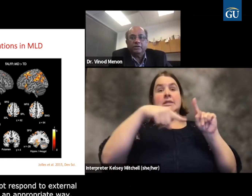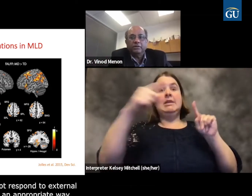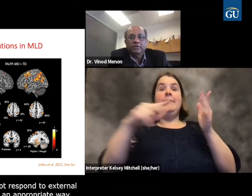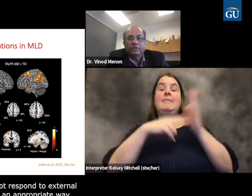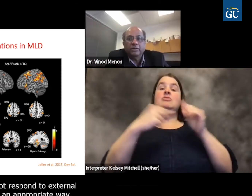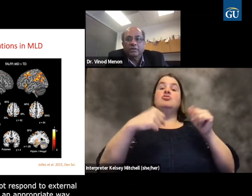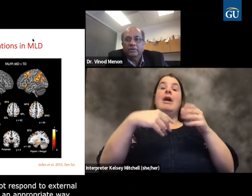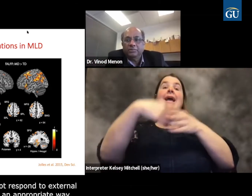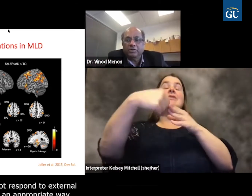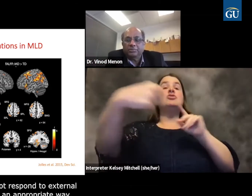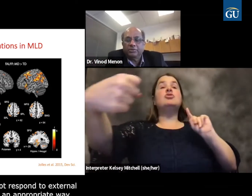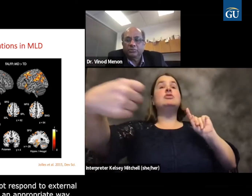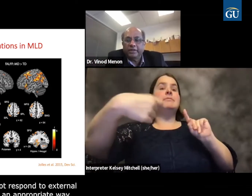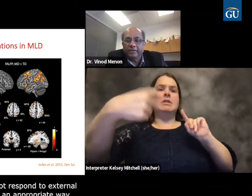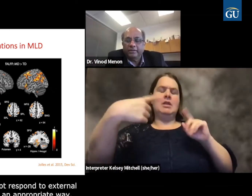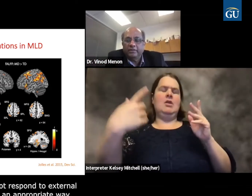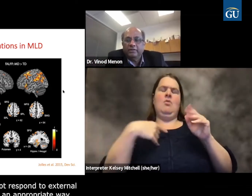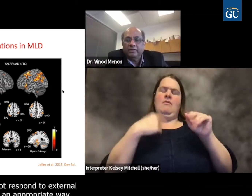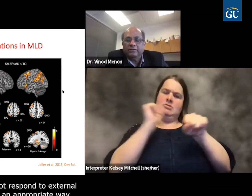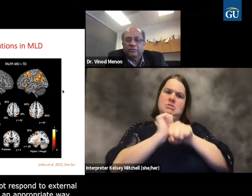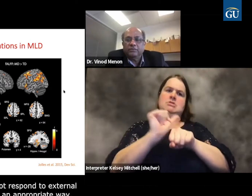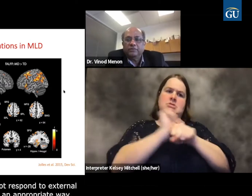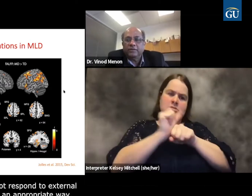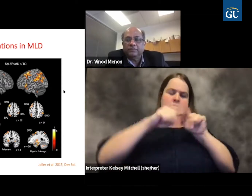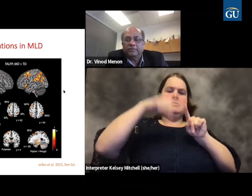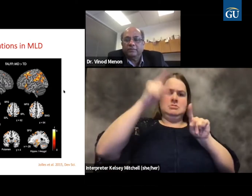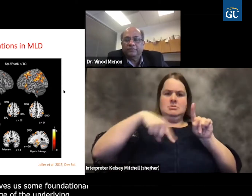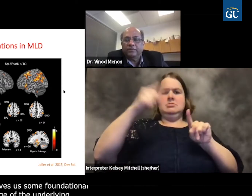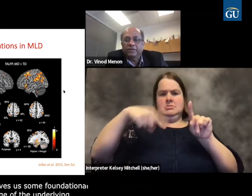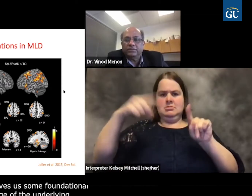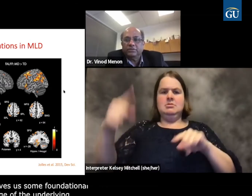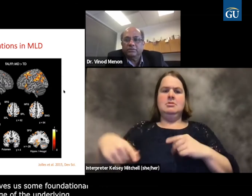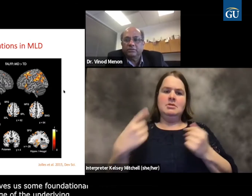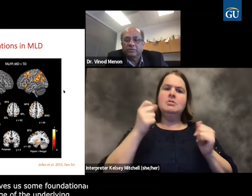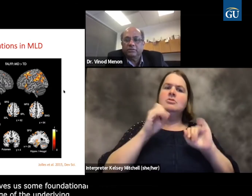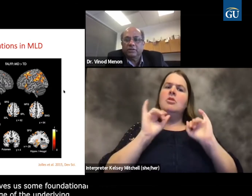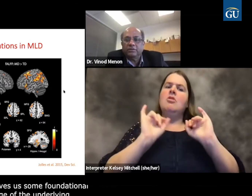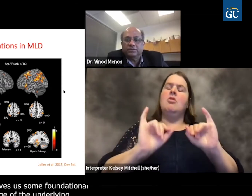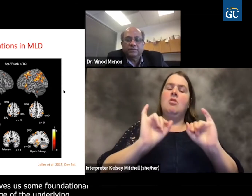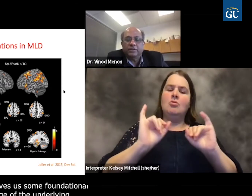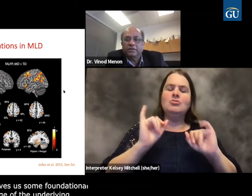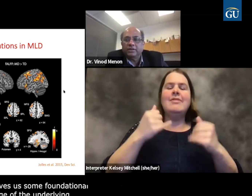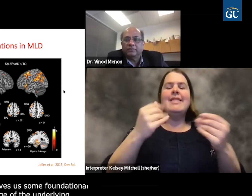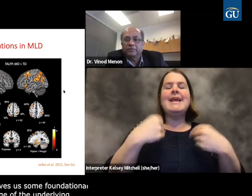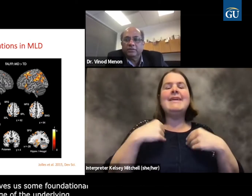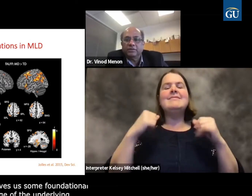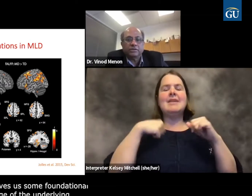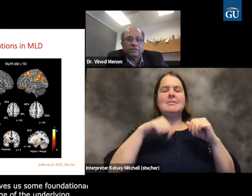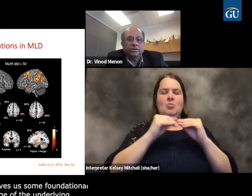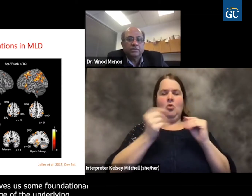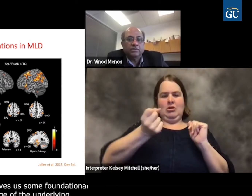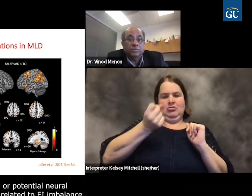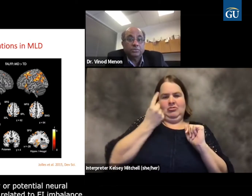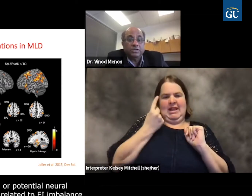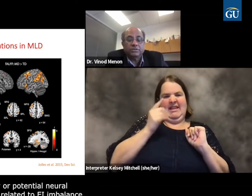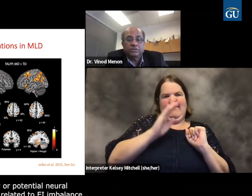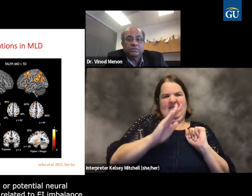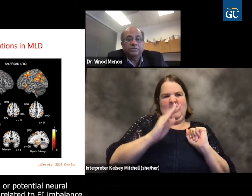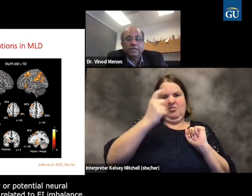external stimuli in an appropriate way and so this gives us some foundational